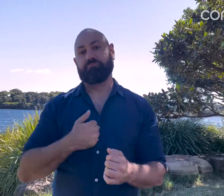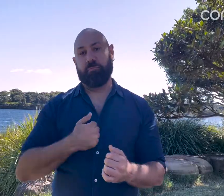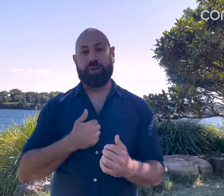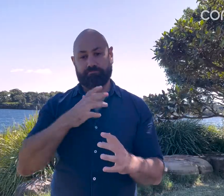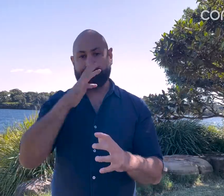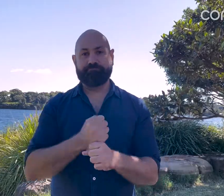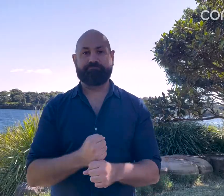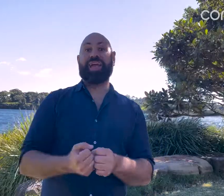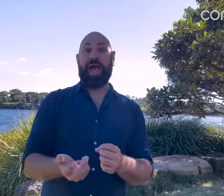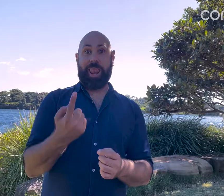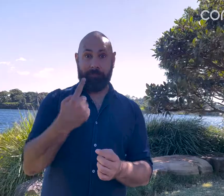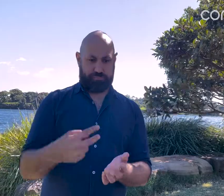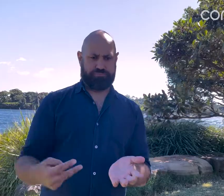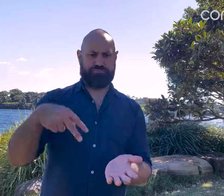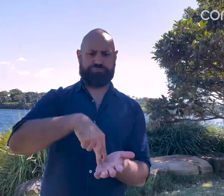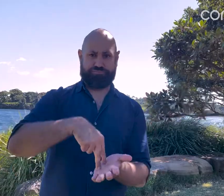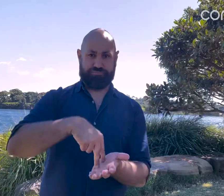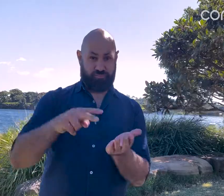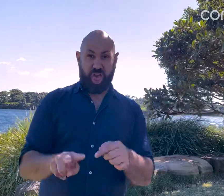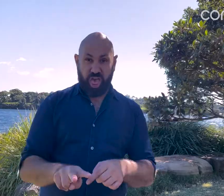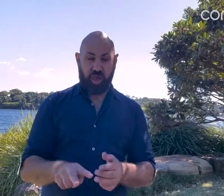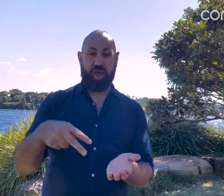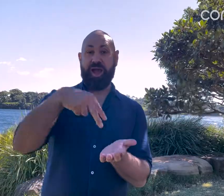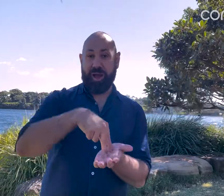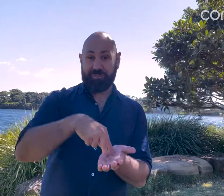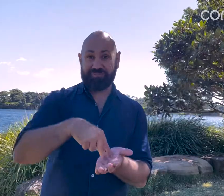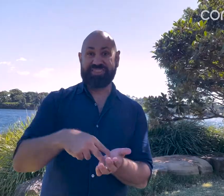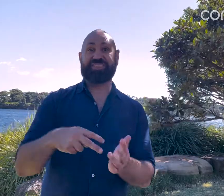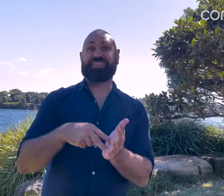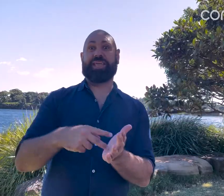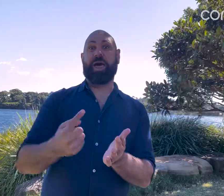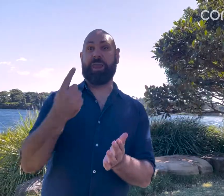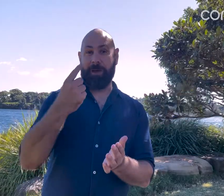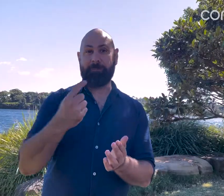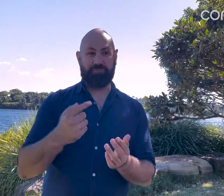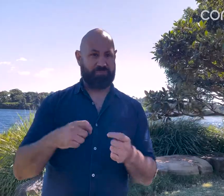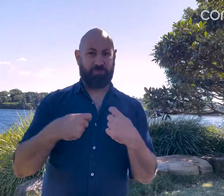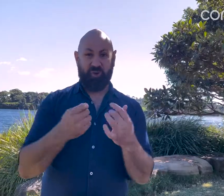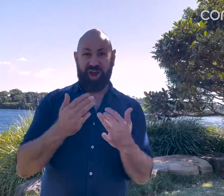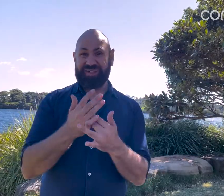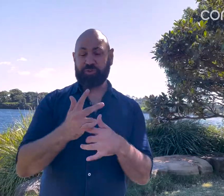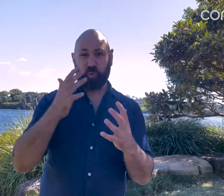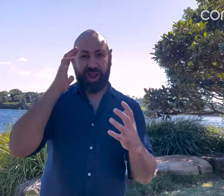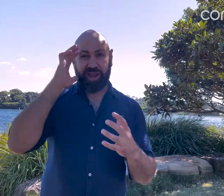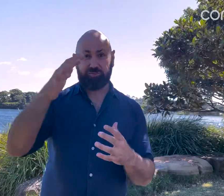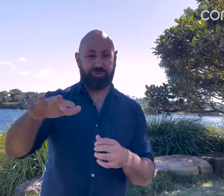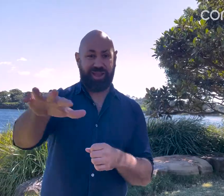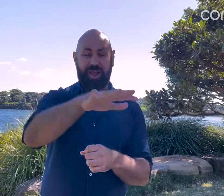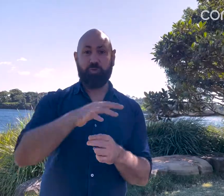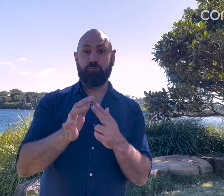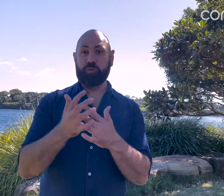Get up, stand up and show up to provide better access to remote